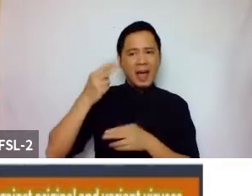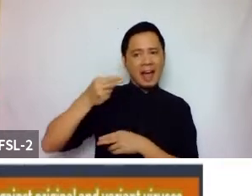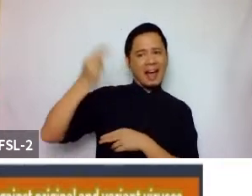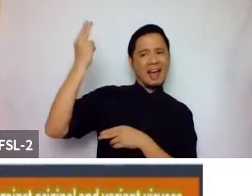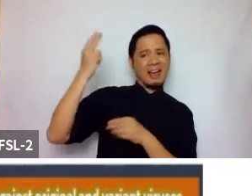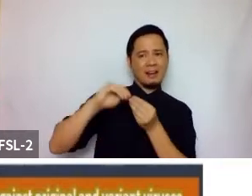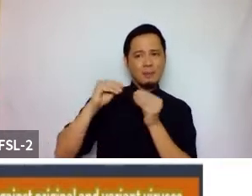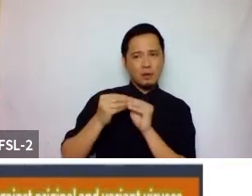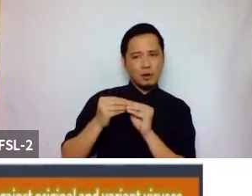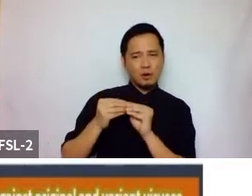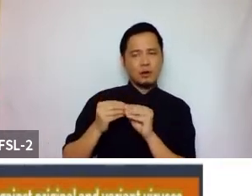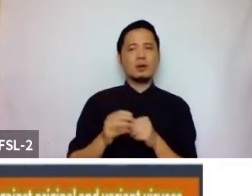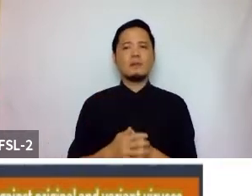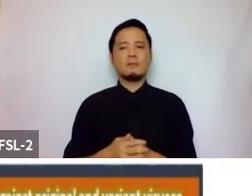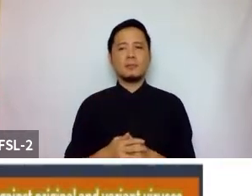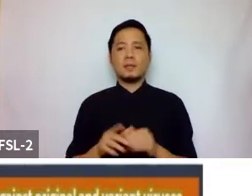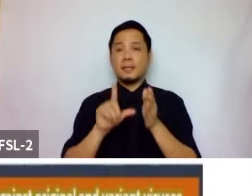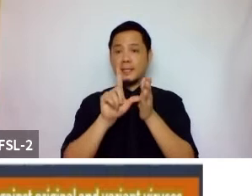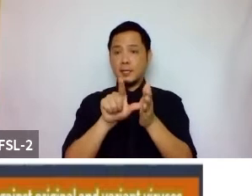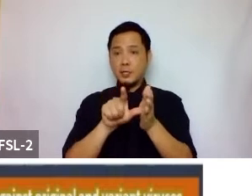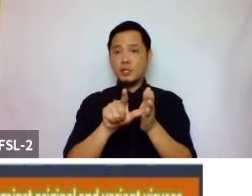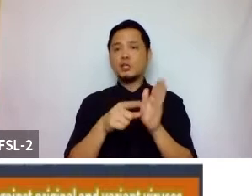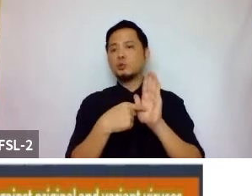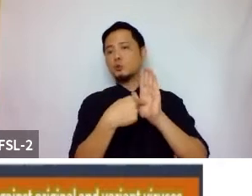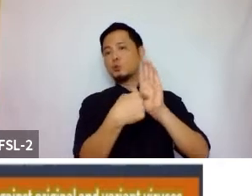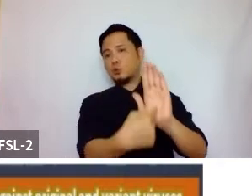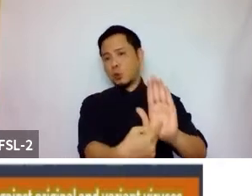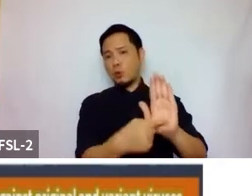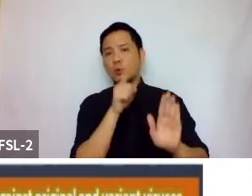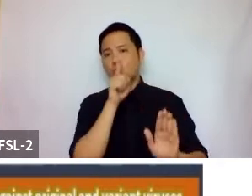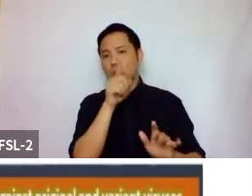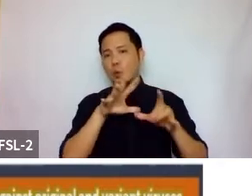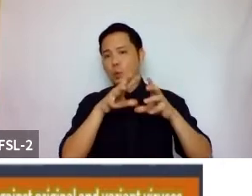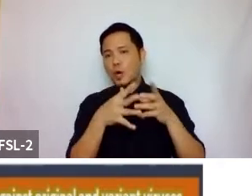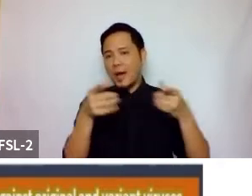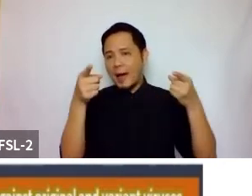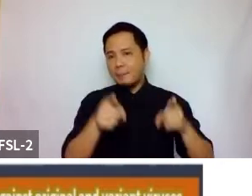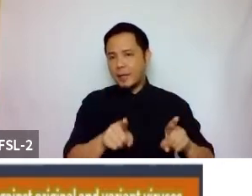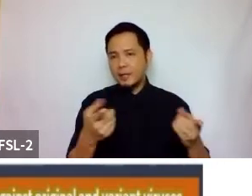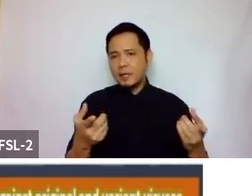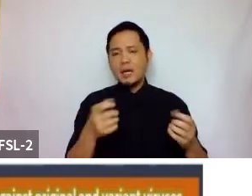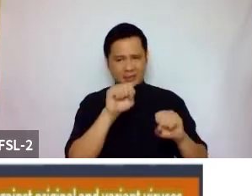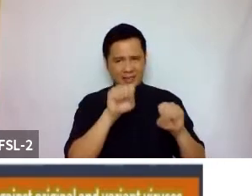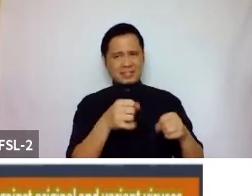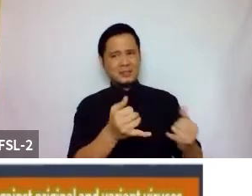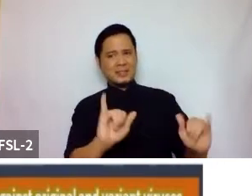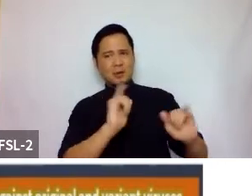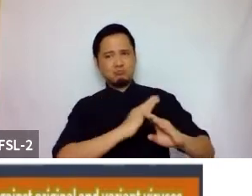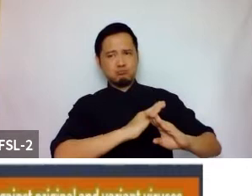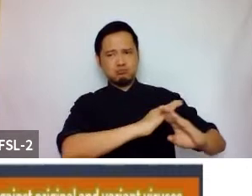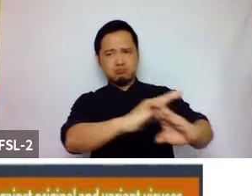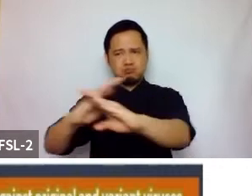Of course eventually they were able to show in real world conditions that these will protect against other variants.